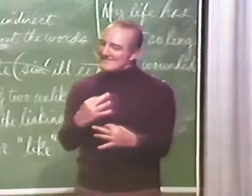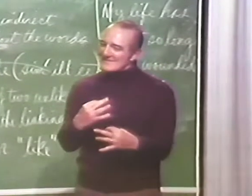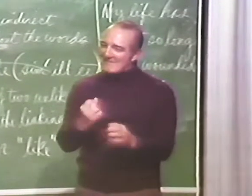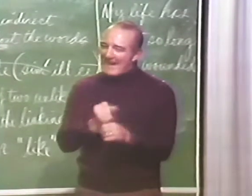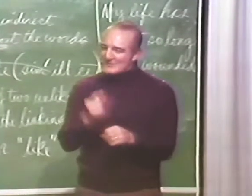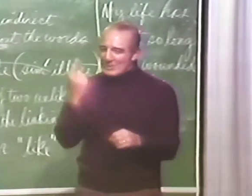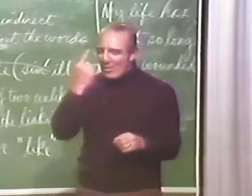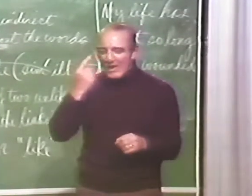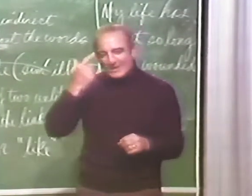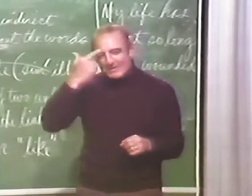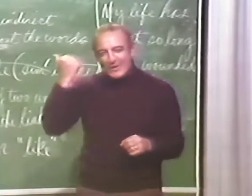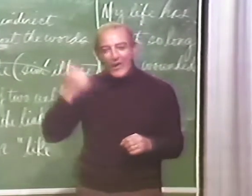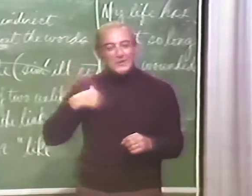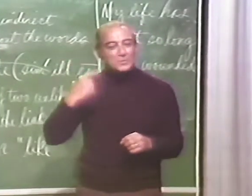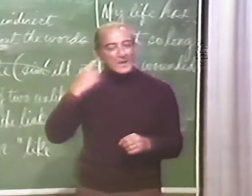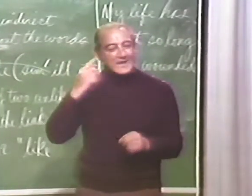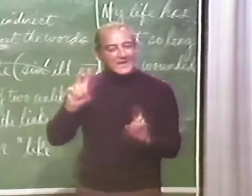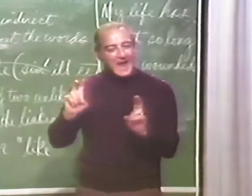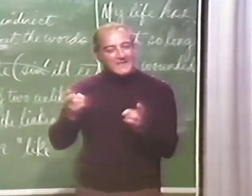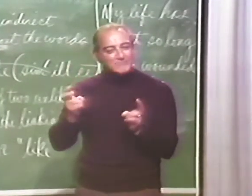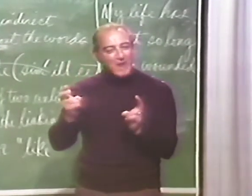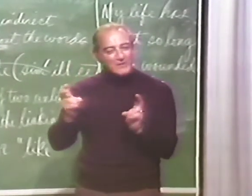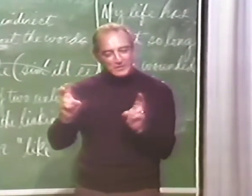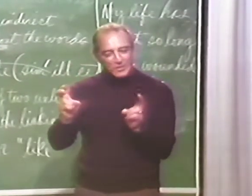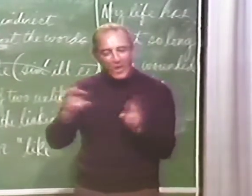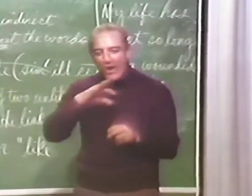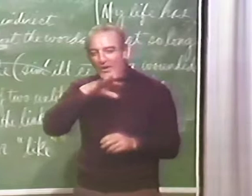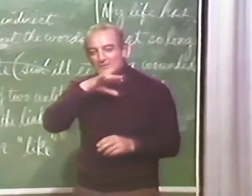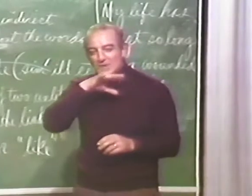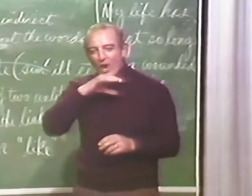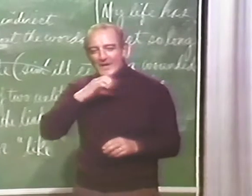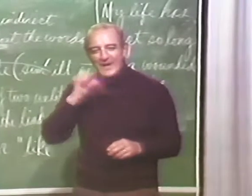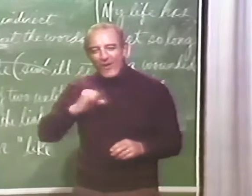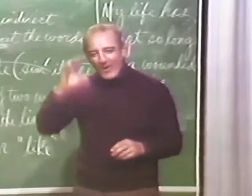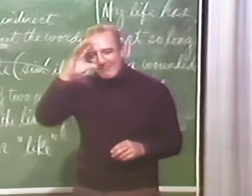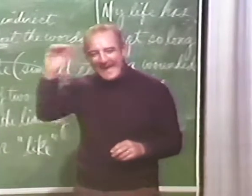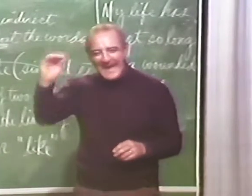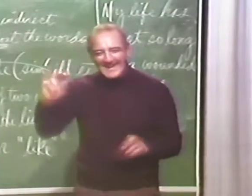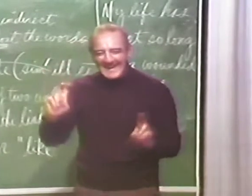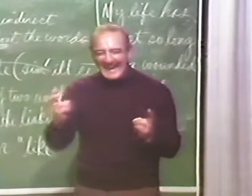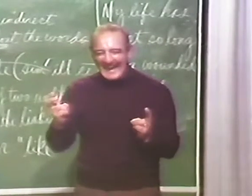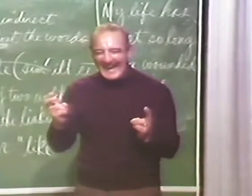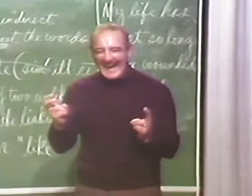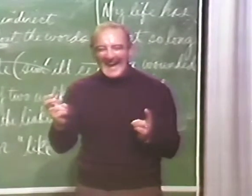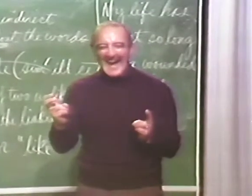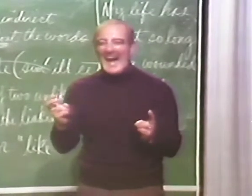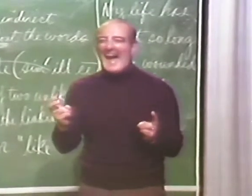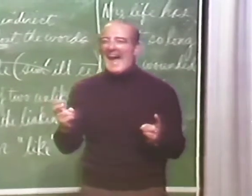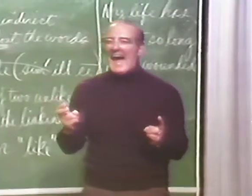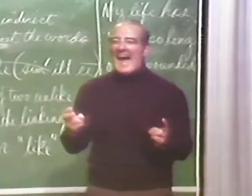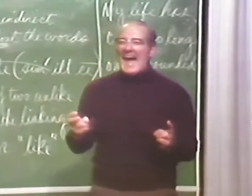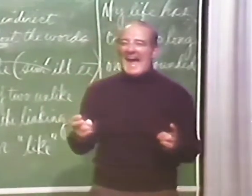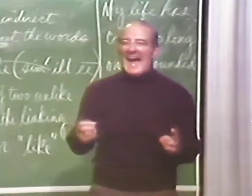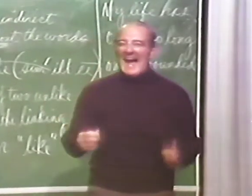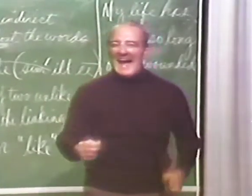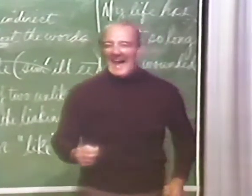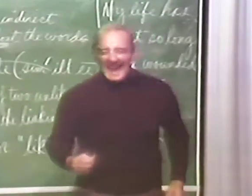SOMETIMES, VERY INTERESTING. MAKES THE ONE THAT THEY CALL-- WE HEAR THE EXPRESSION "DIRTY OLD MAN."